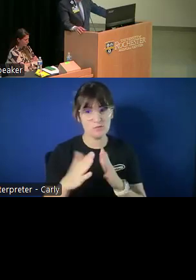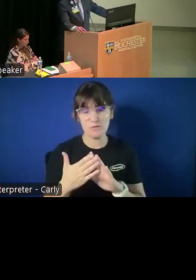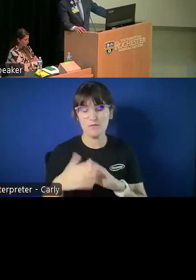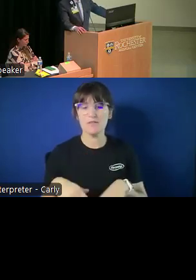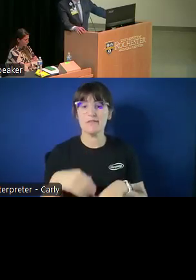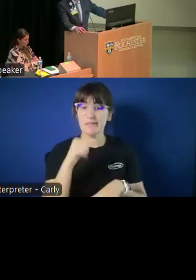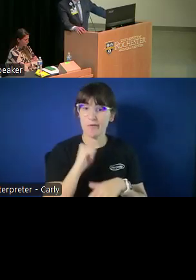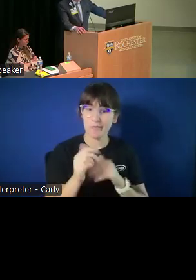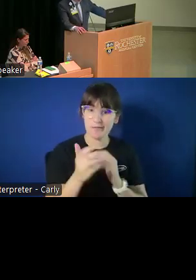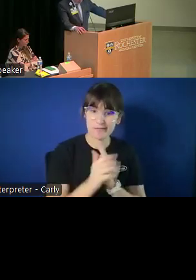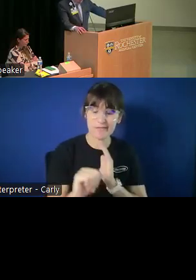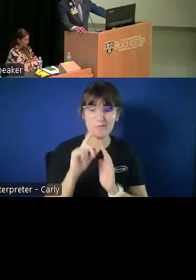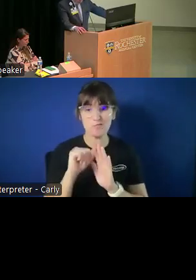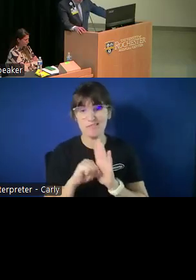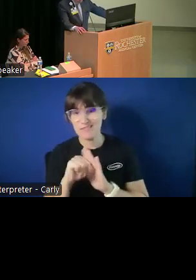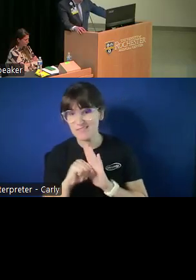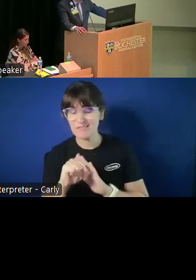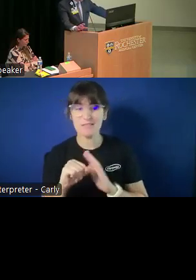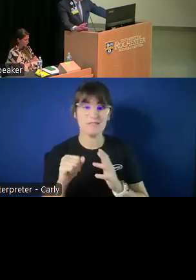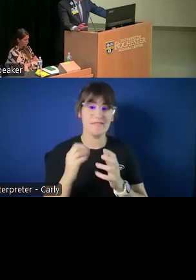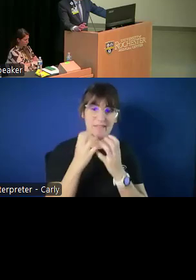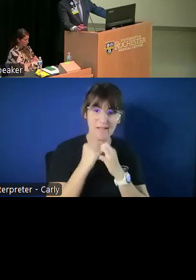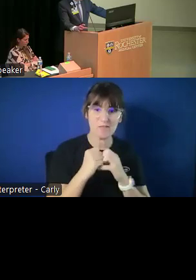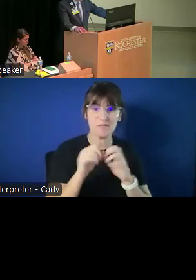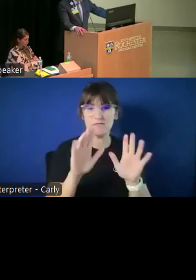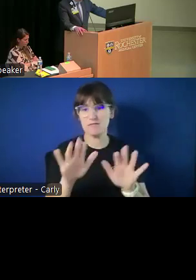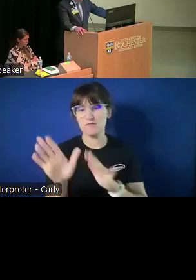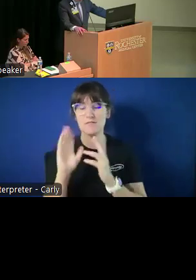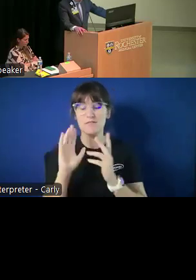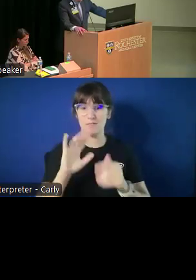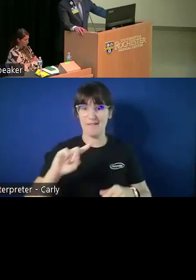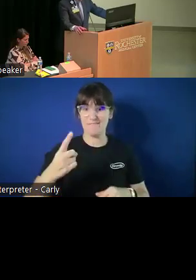skills resilience and values alignment so during this first year my team and I wanted to develop